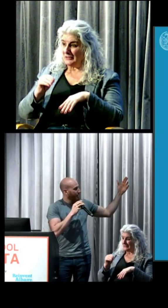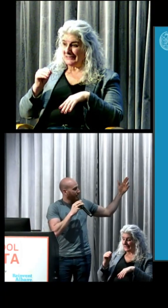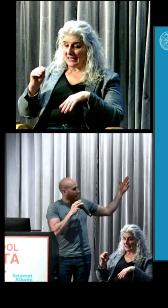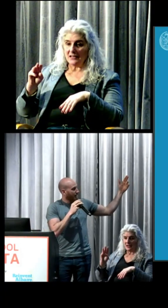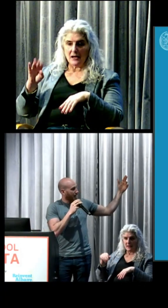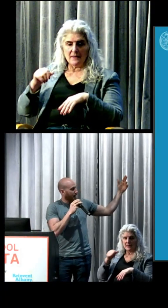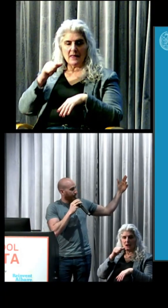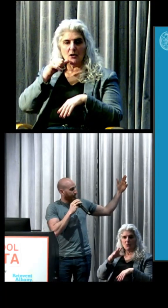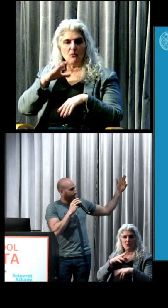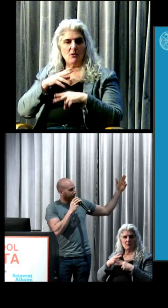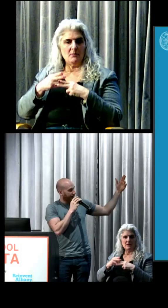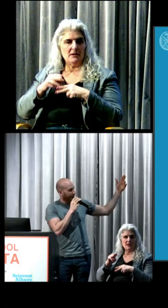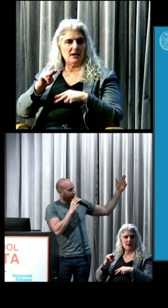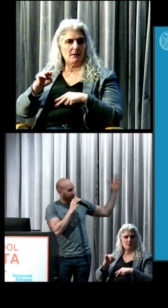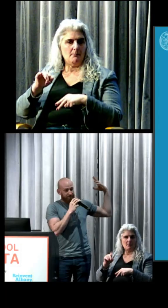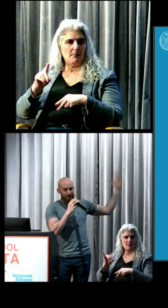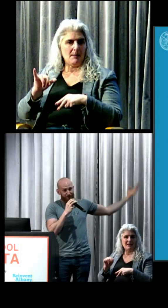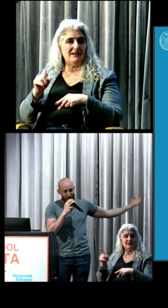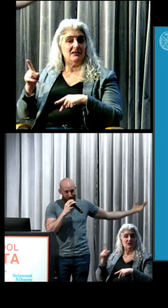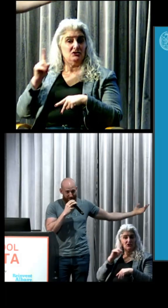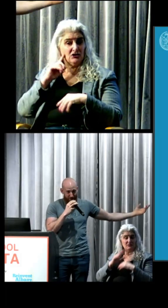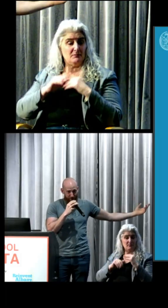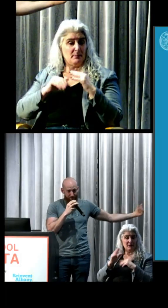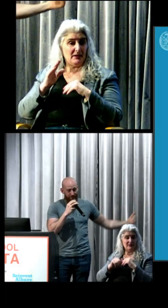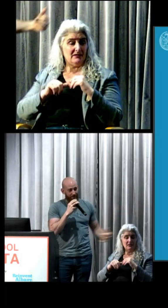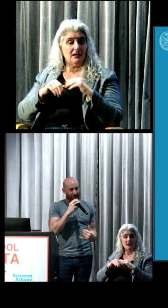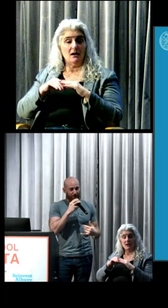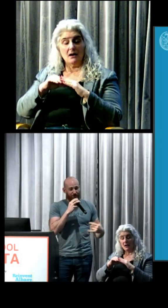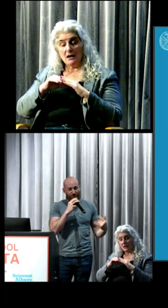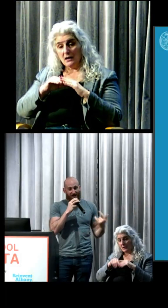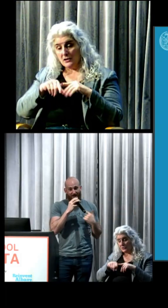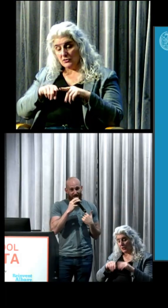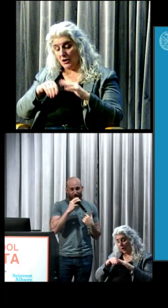them, the opportunities for choice and action you're giving them are manageable, right?